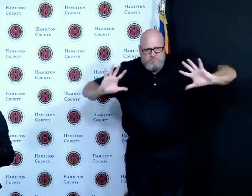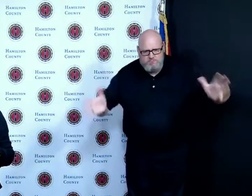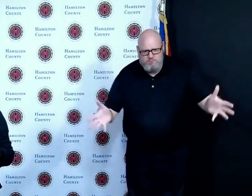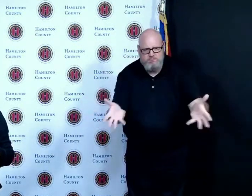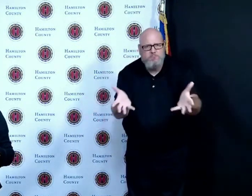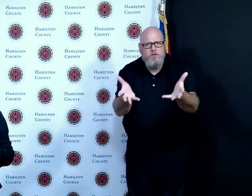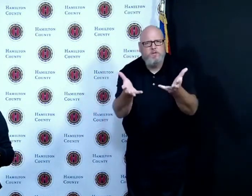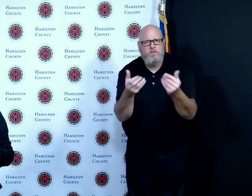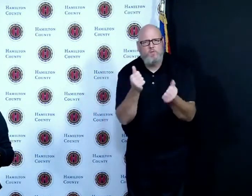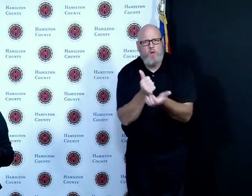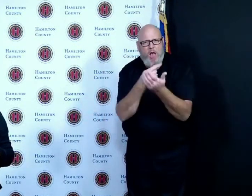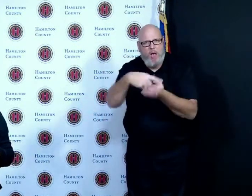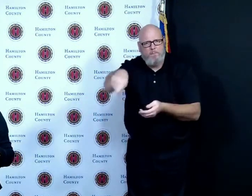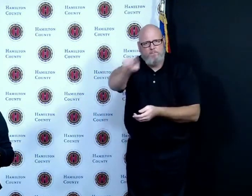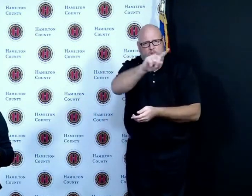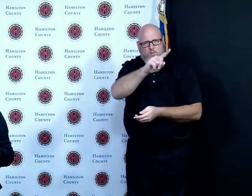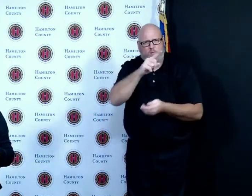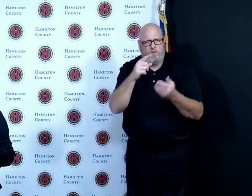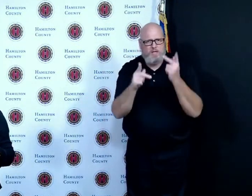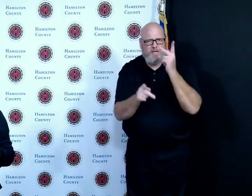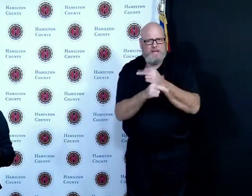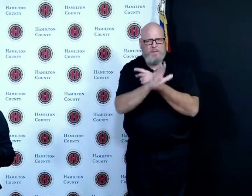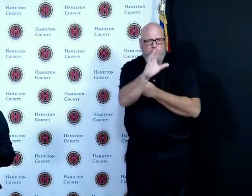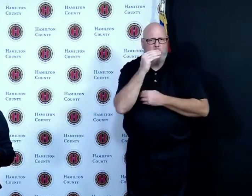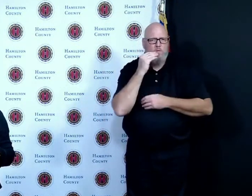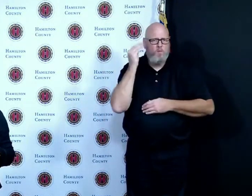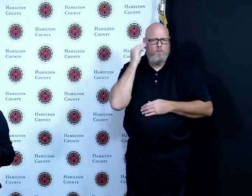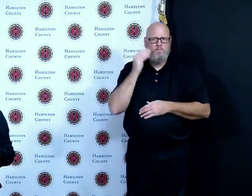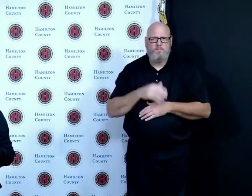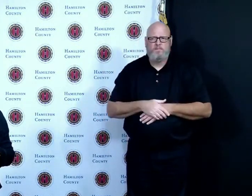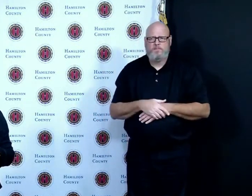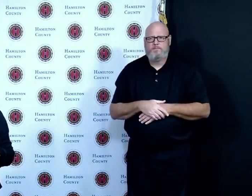and whatnot but could you just go over like some of the plan you guys have been doing for this at a